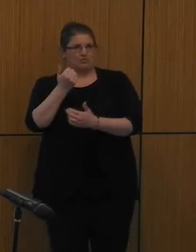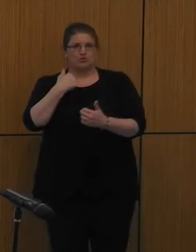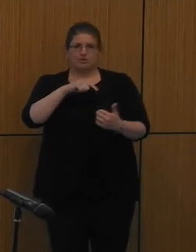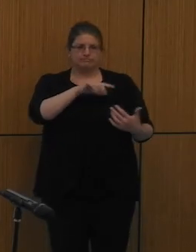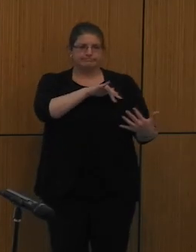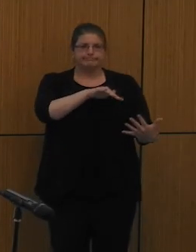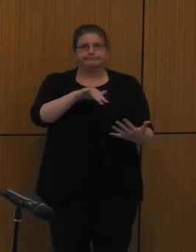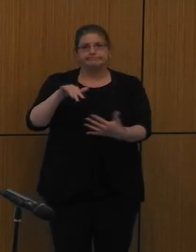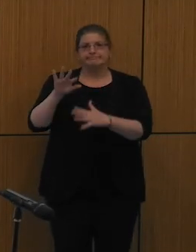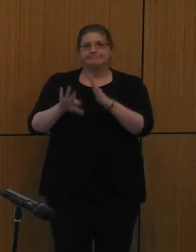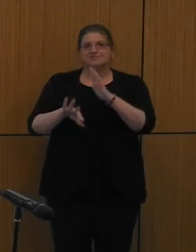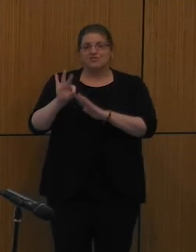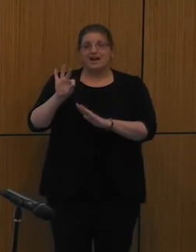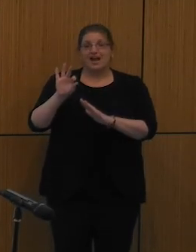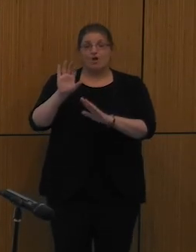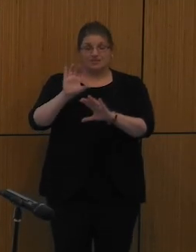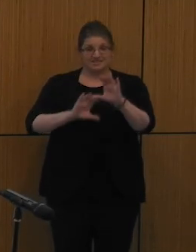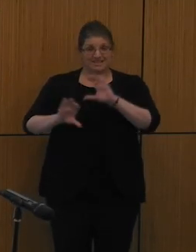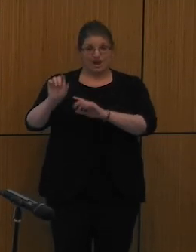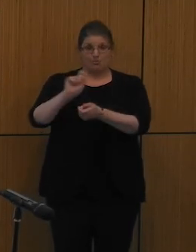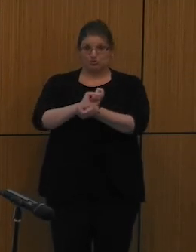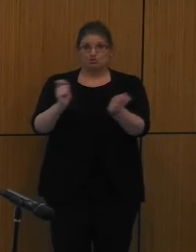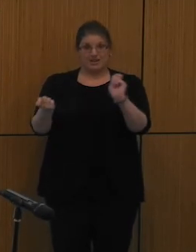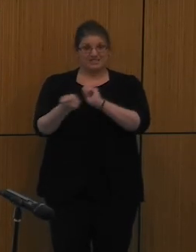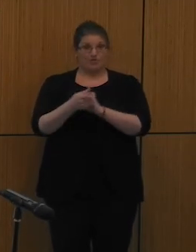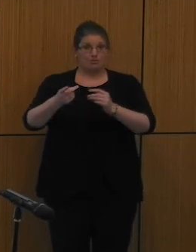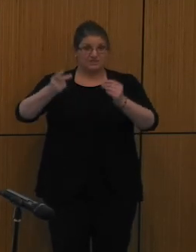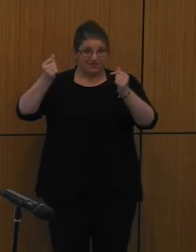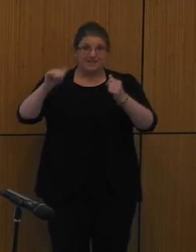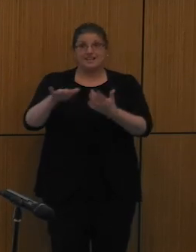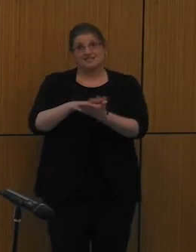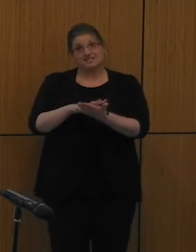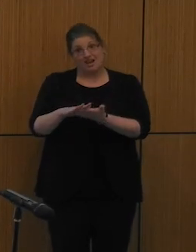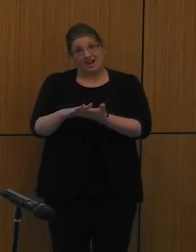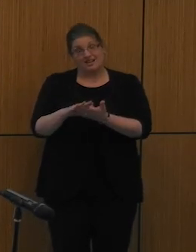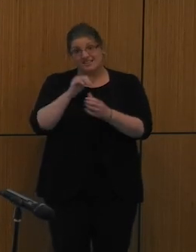this chemical transforms, very quickly, which is nice. It's not an environmentally persistent chemical.